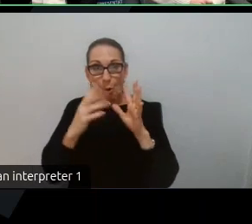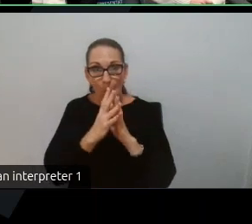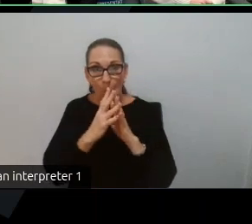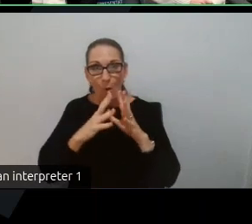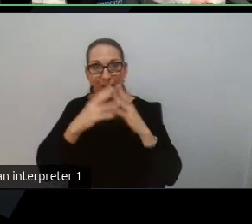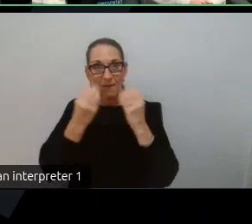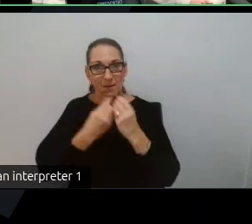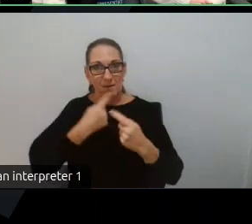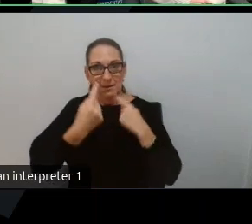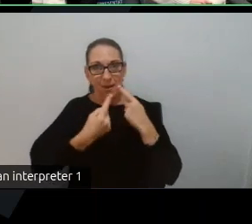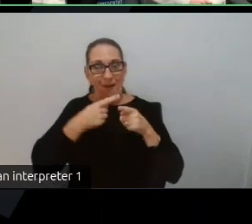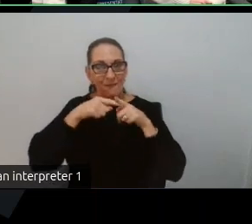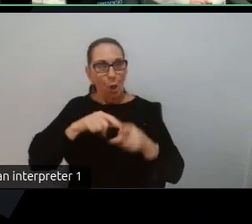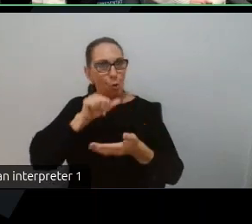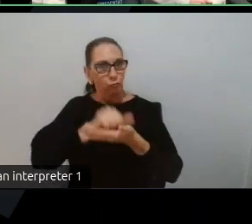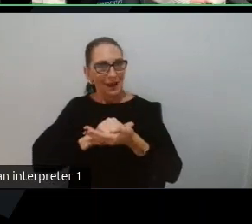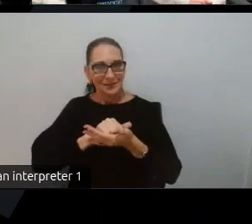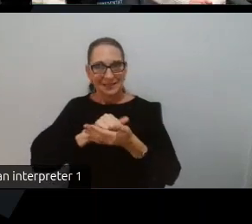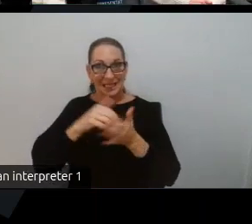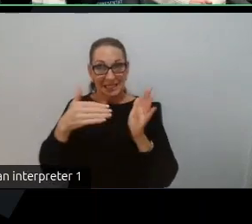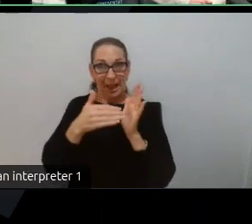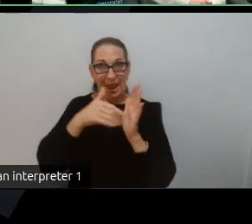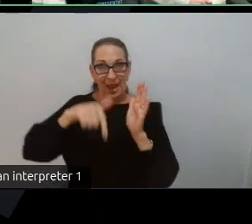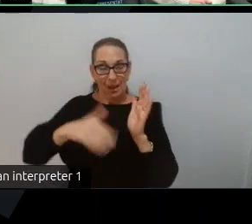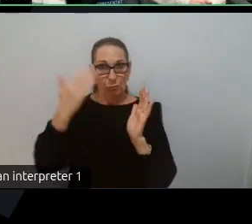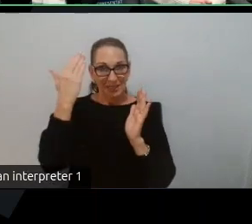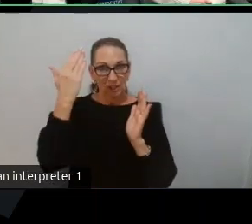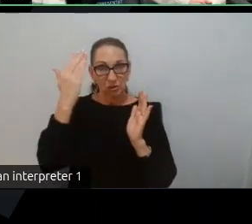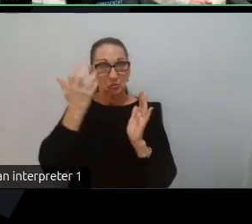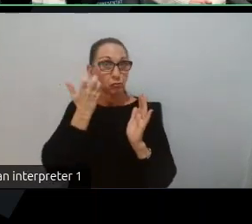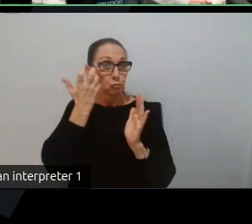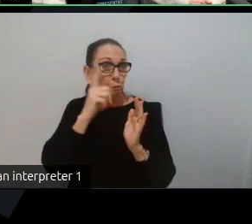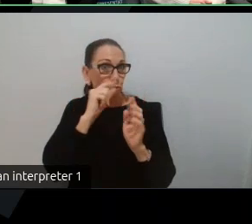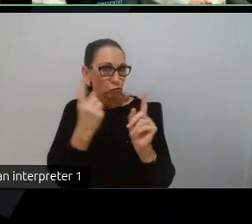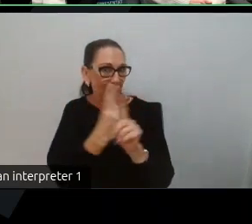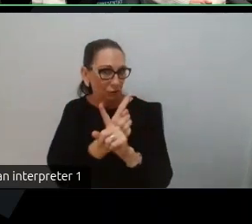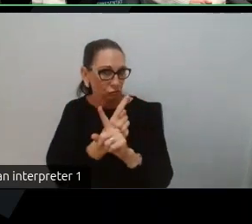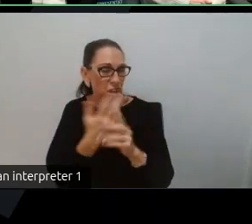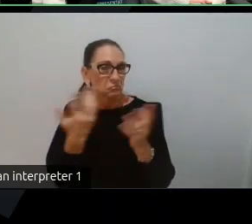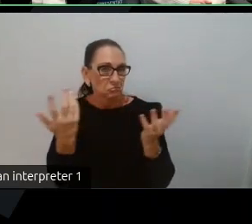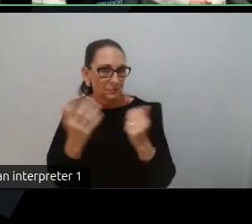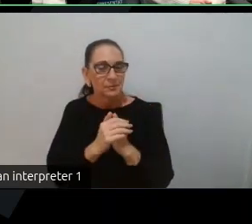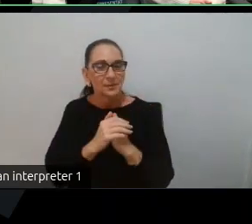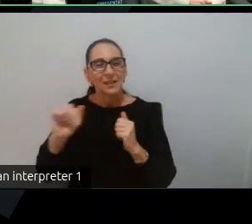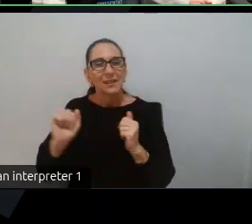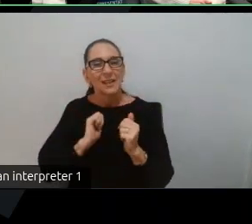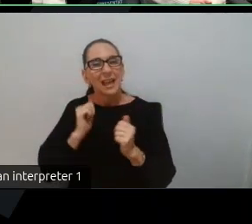live presentation and may change. Information is on our community legal education resources